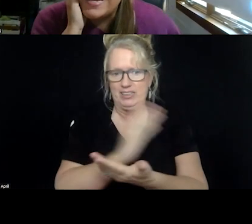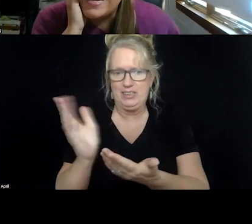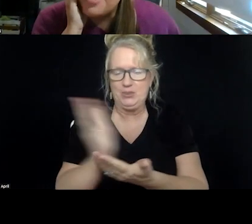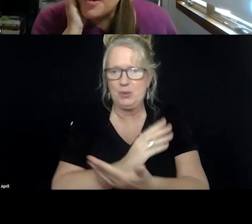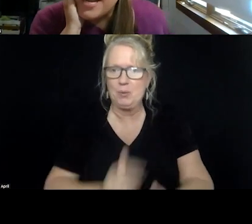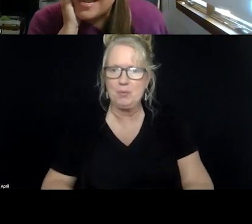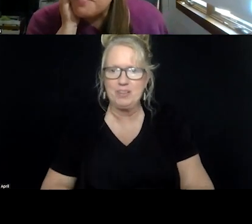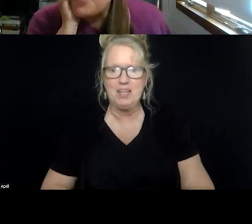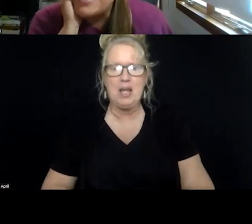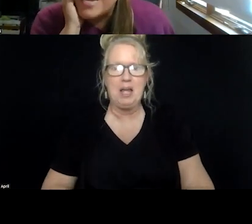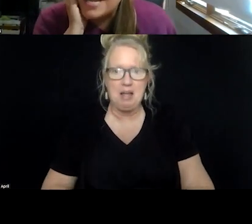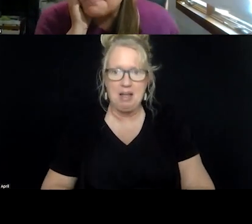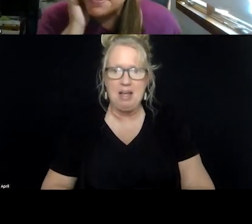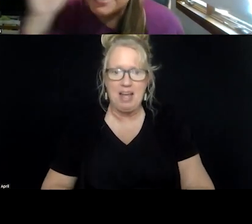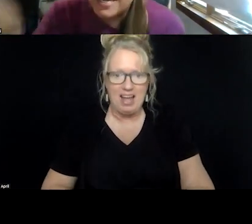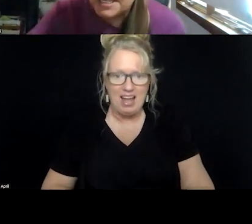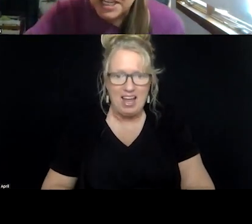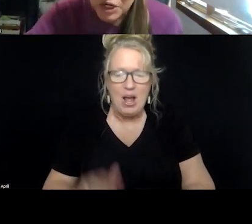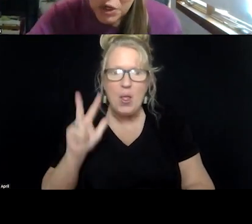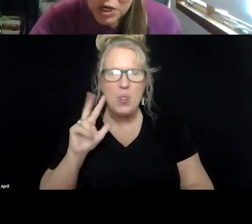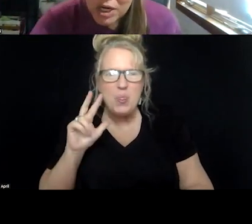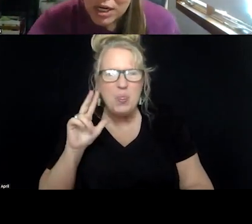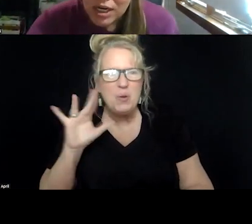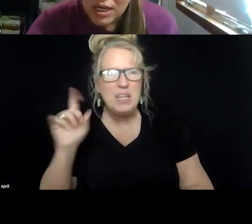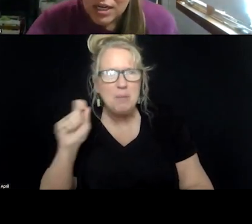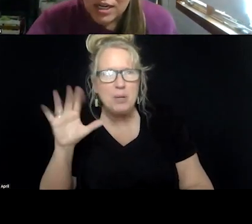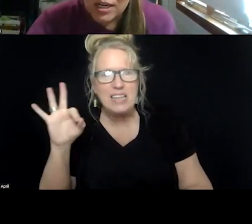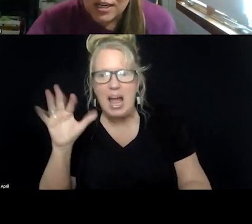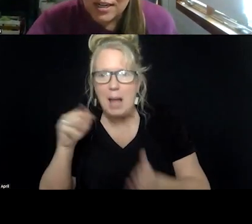38.9 BILLION A YEAR?